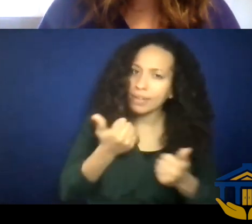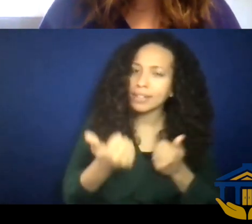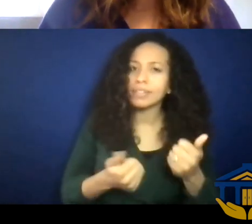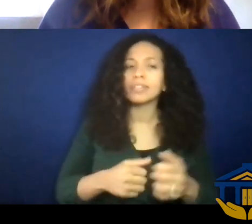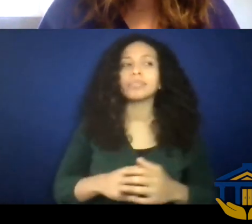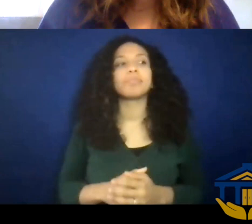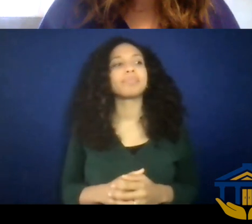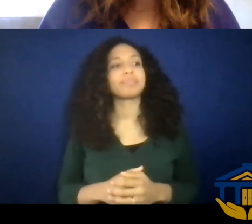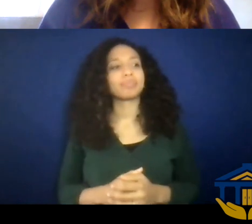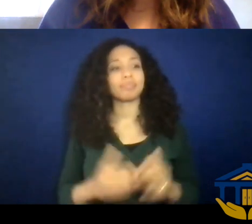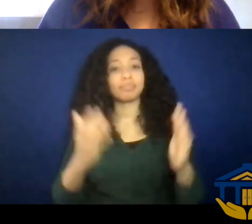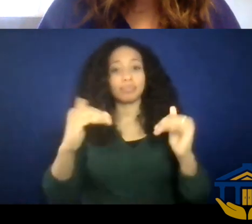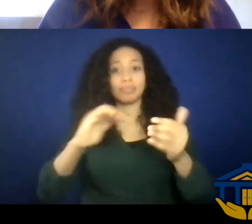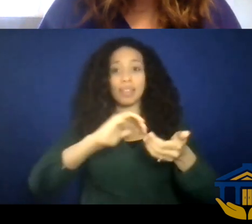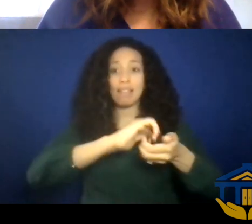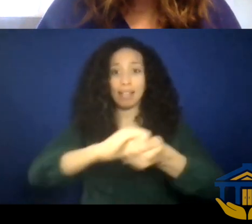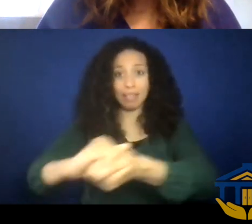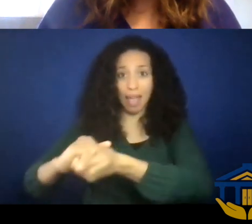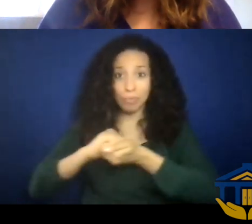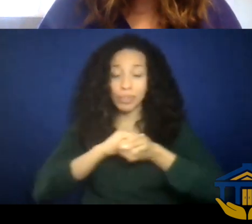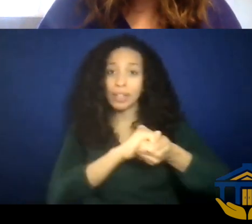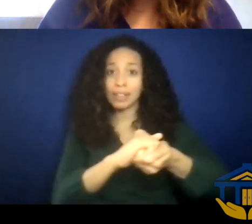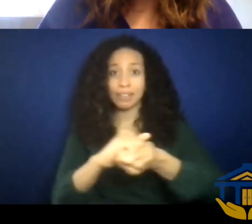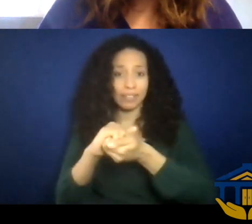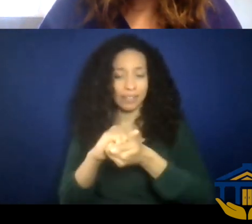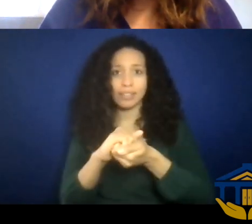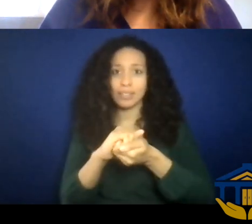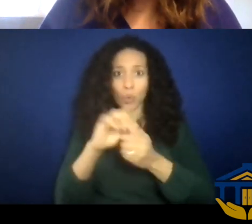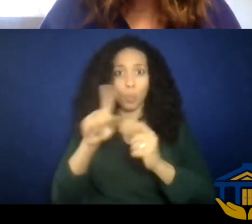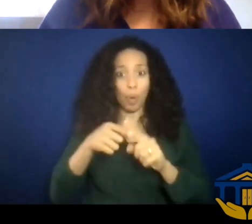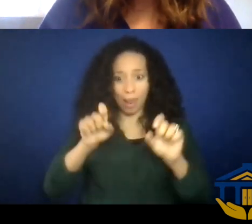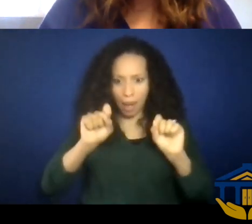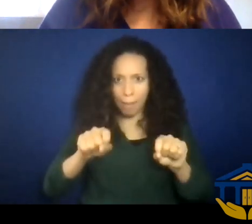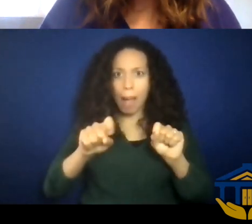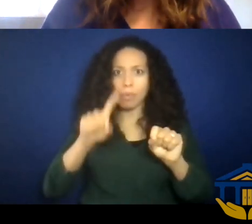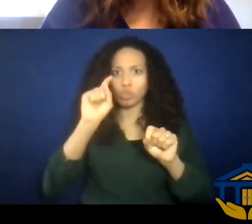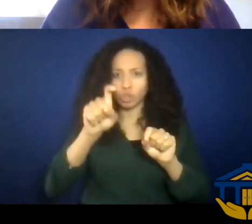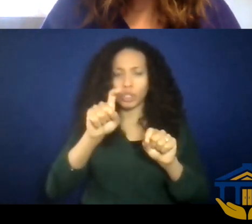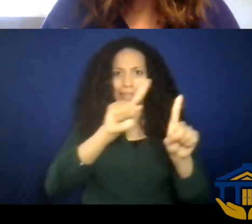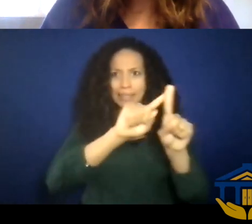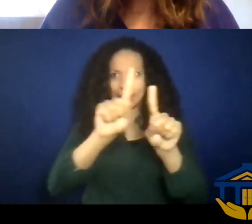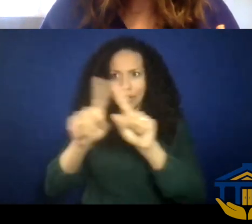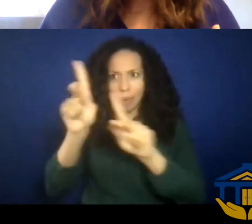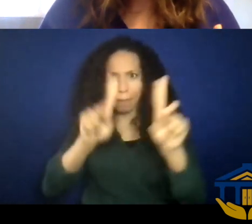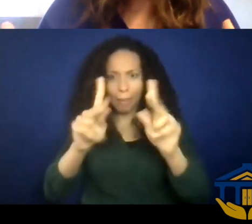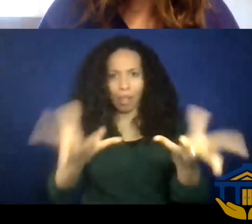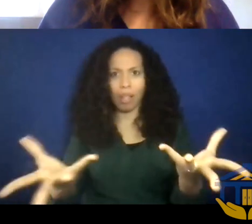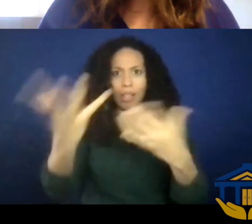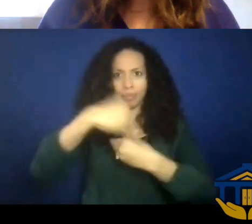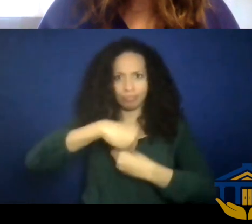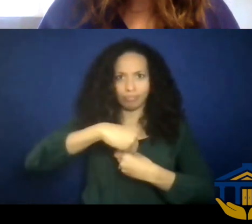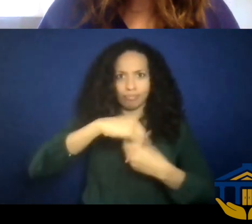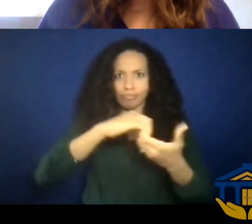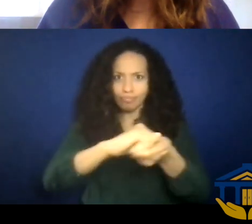whenever possible. I do tell parents at the end of the day you're leaving your child with your team